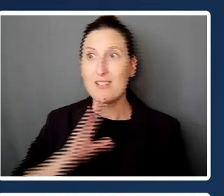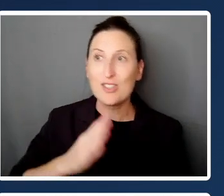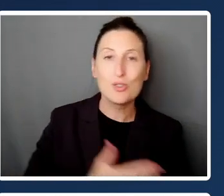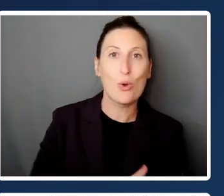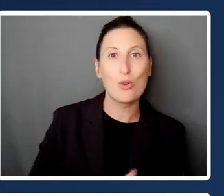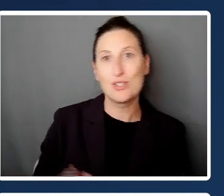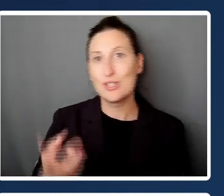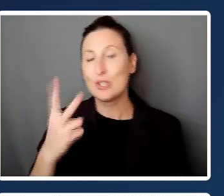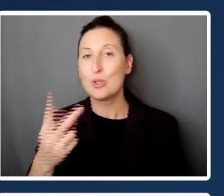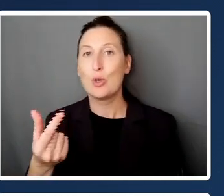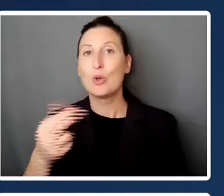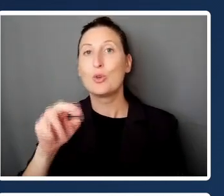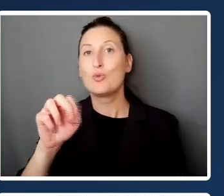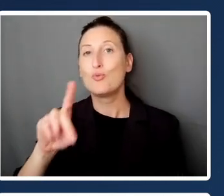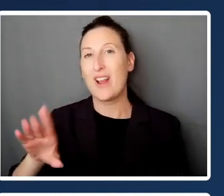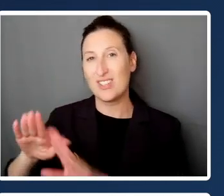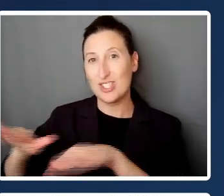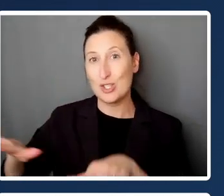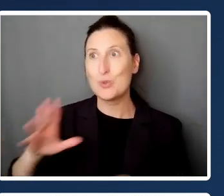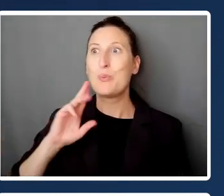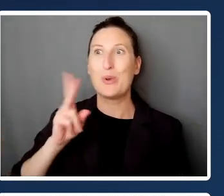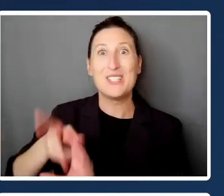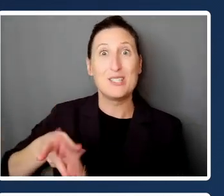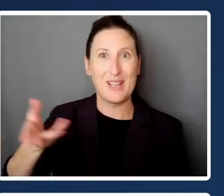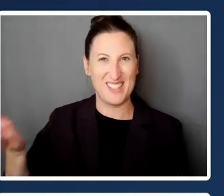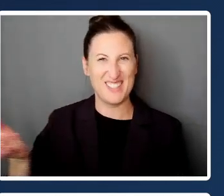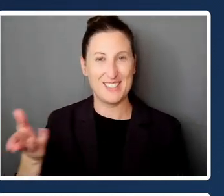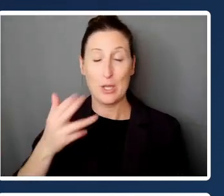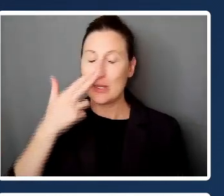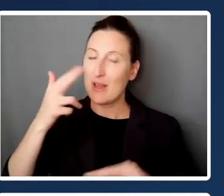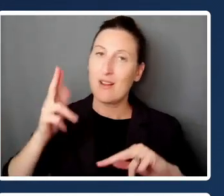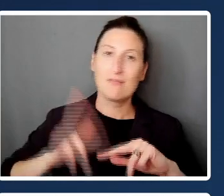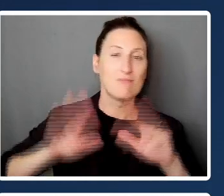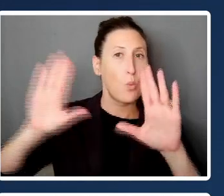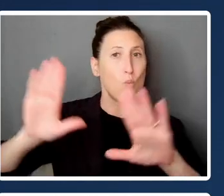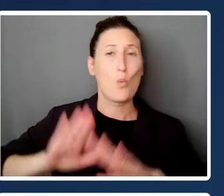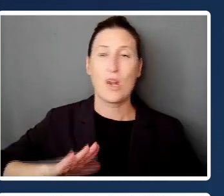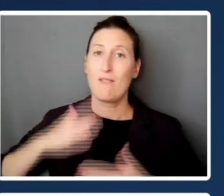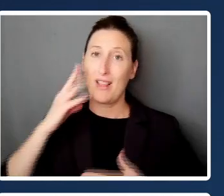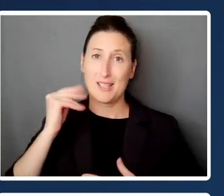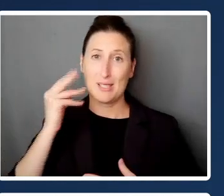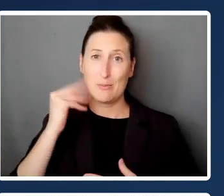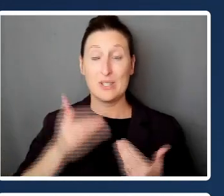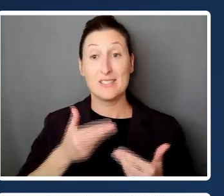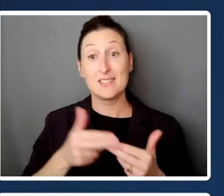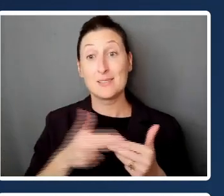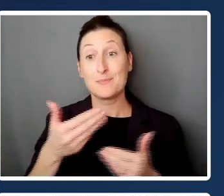grandchildren have participated. So, it's been a wonderful experience. Thank you. Next slide.